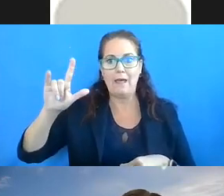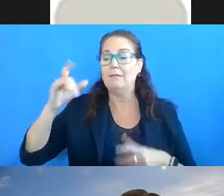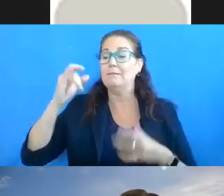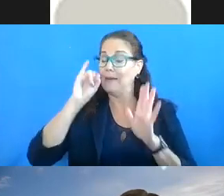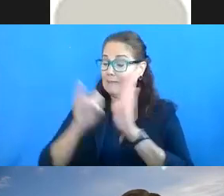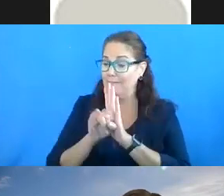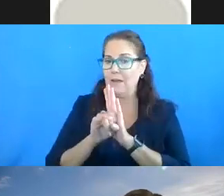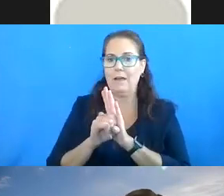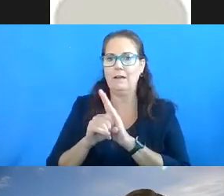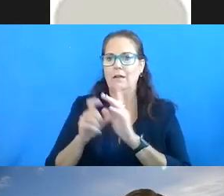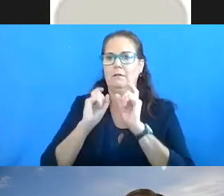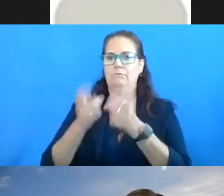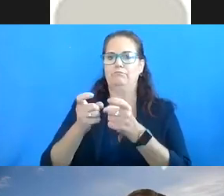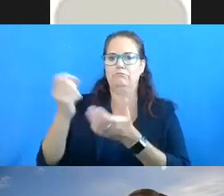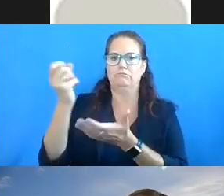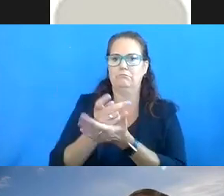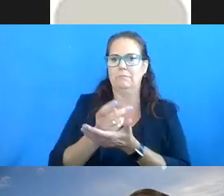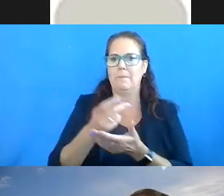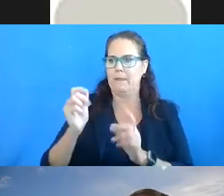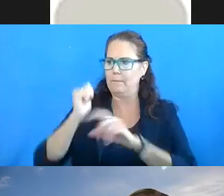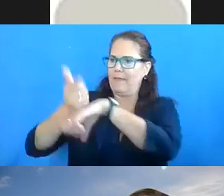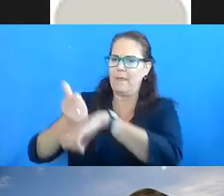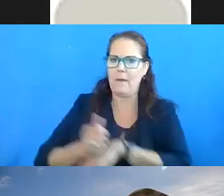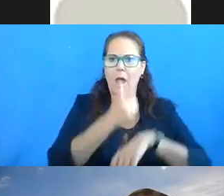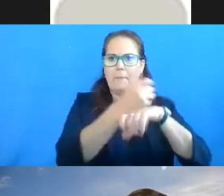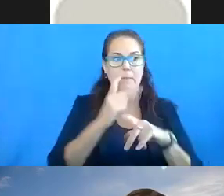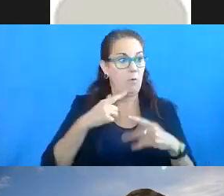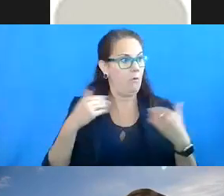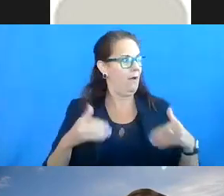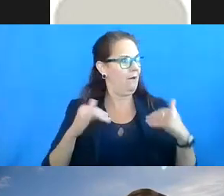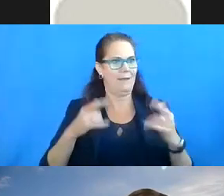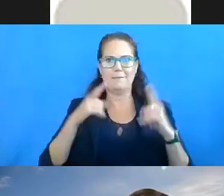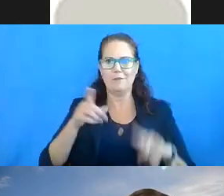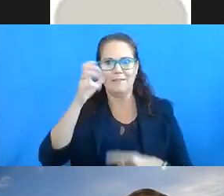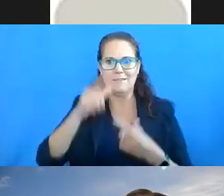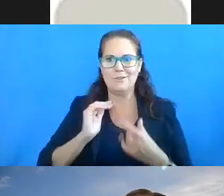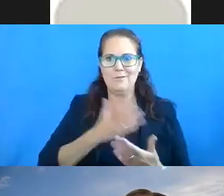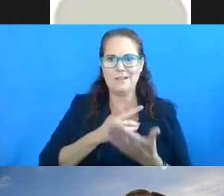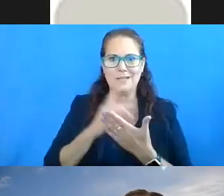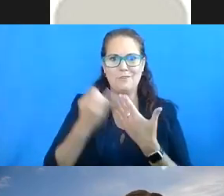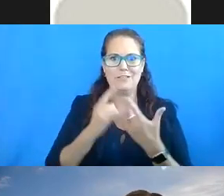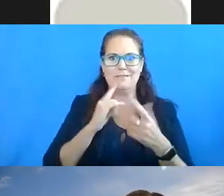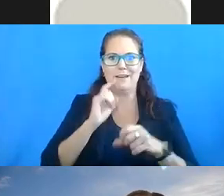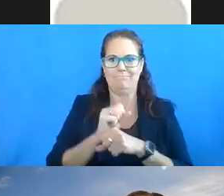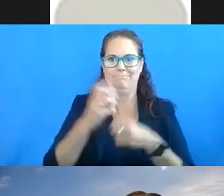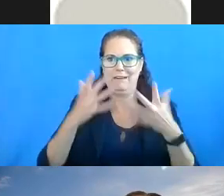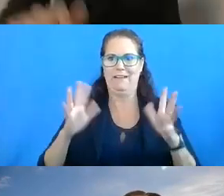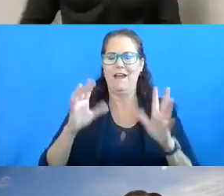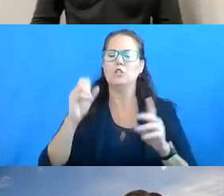for it right away and we put them up, and people are like wow, this is really happening, you’re listening to us and these projects are getting done. So you need to look at those smaller grants